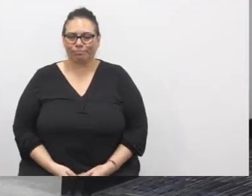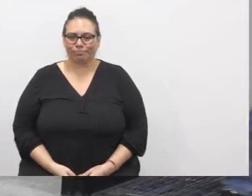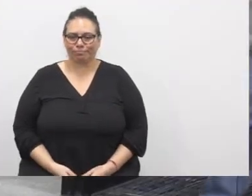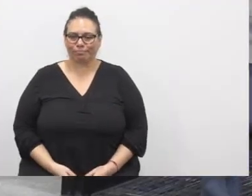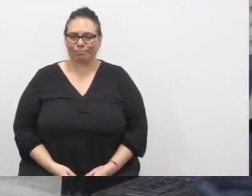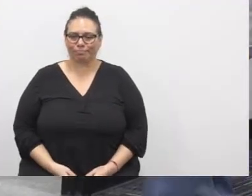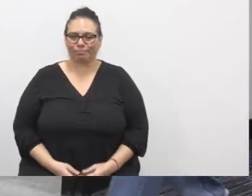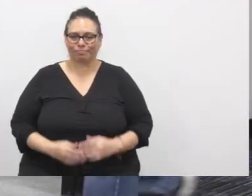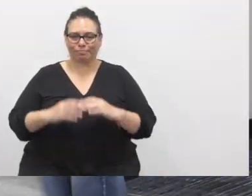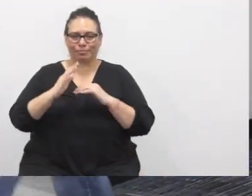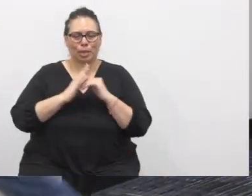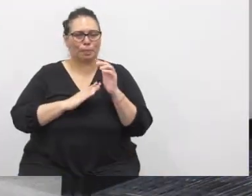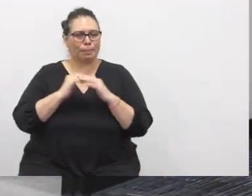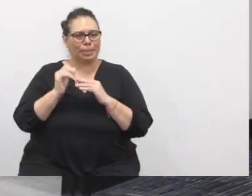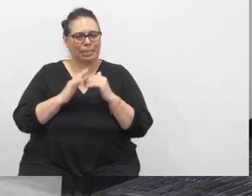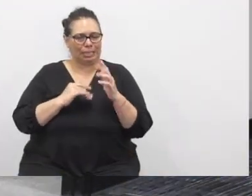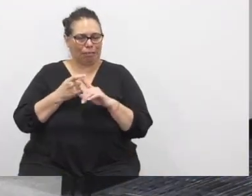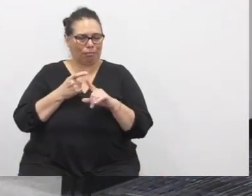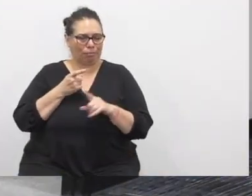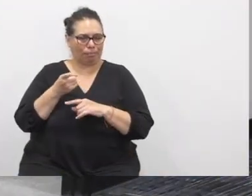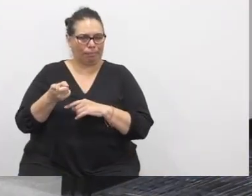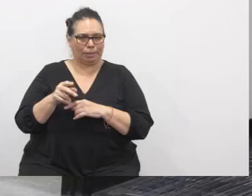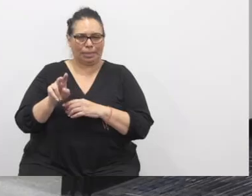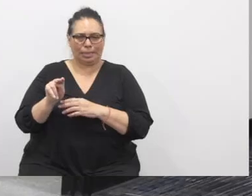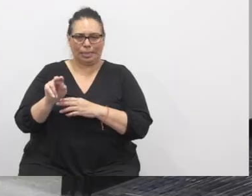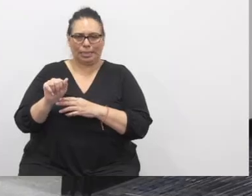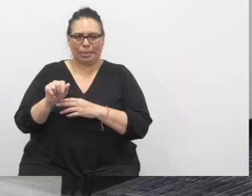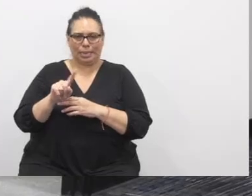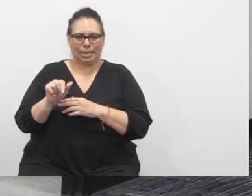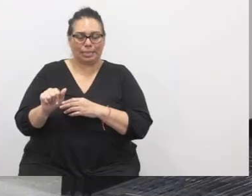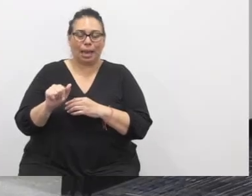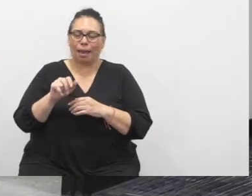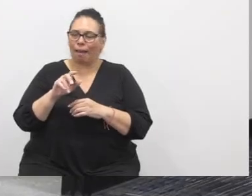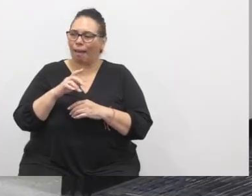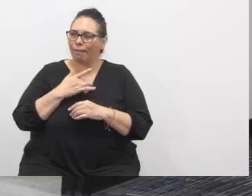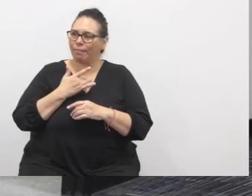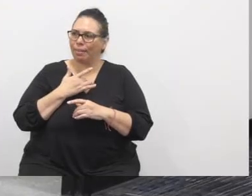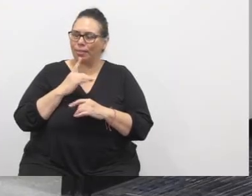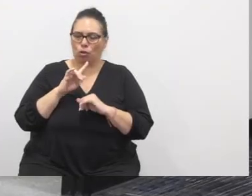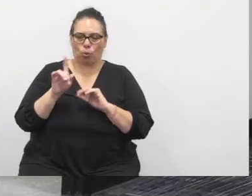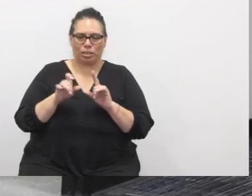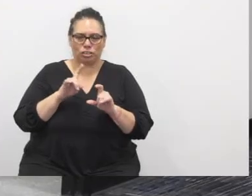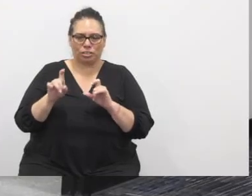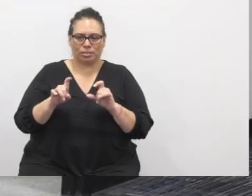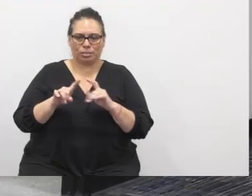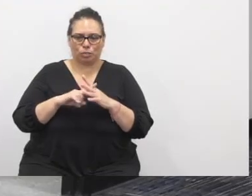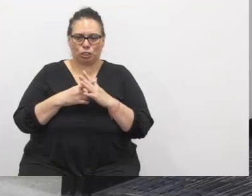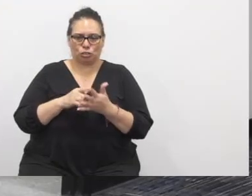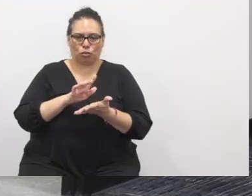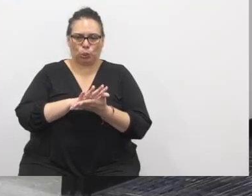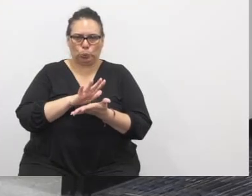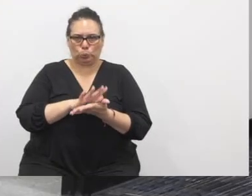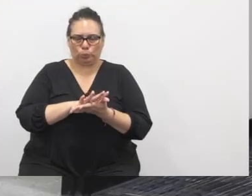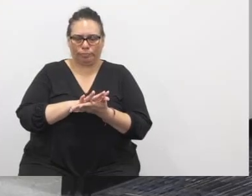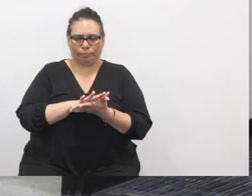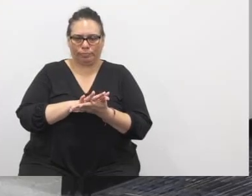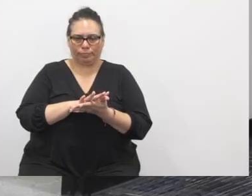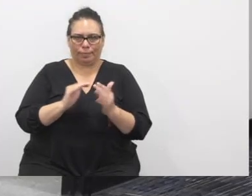Building off of Naza, I feel like your question I feel like it would start at the school, the school level.